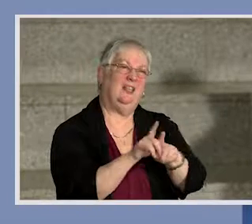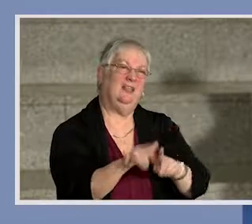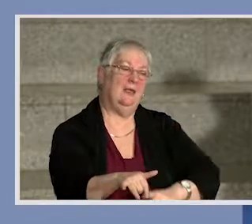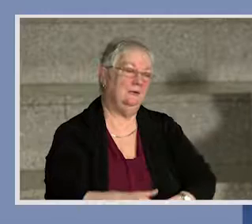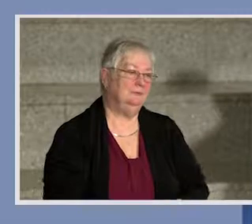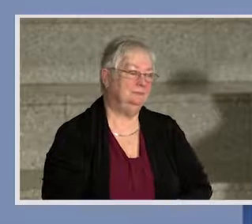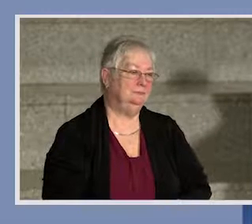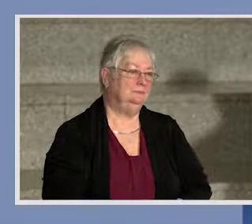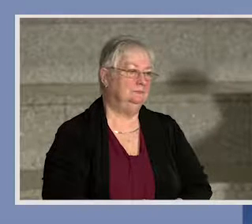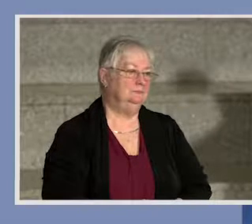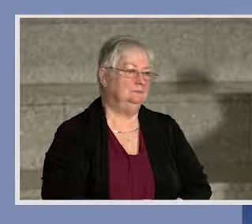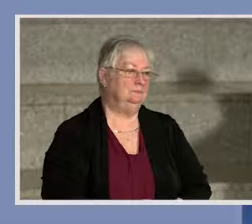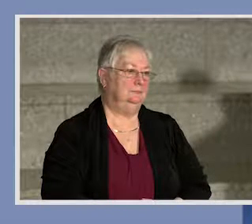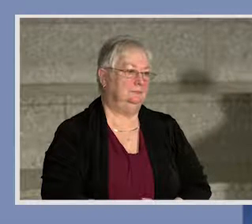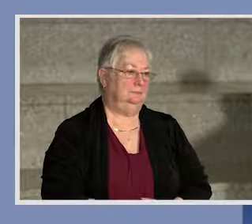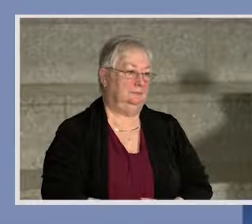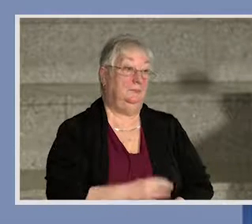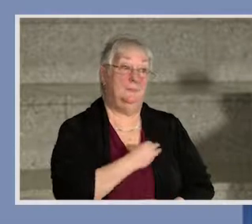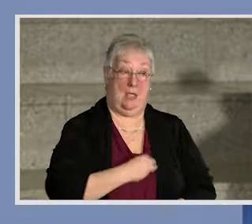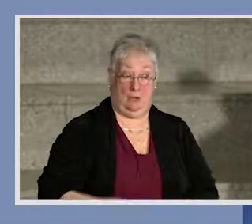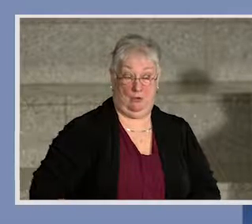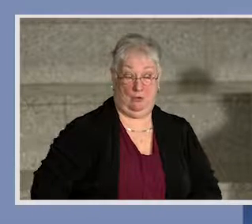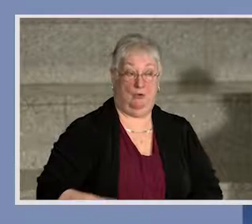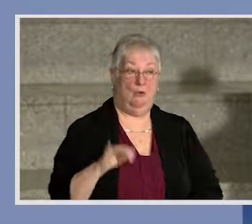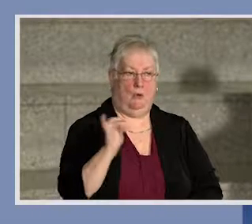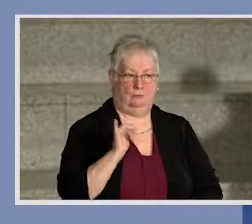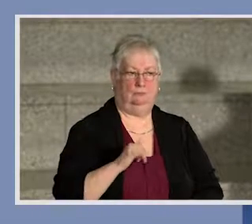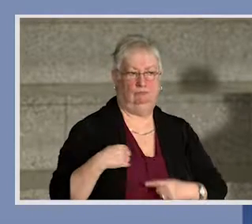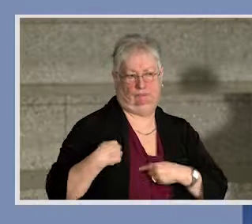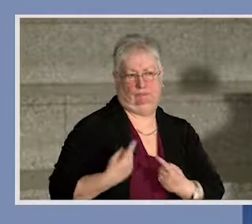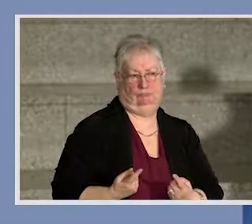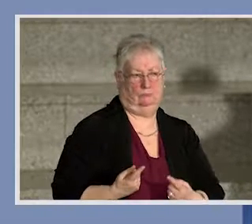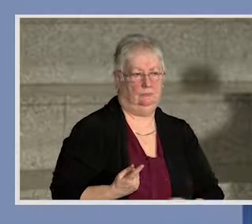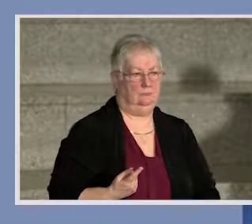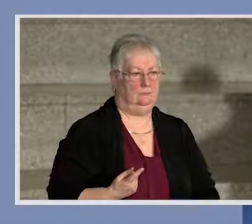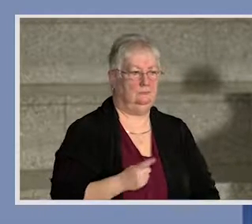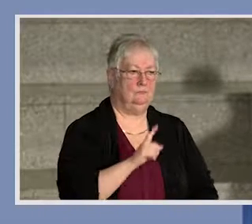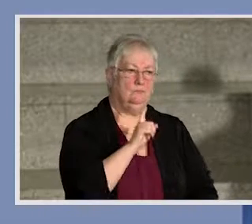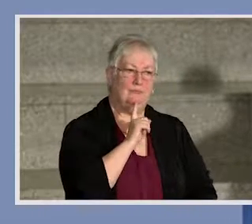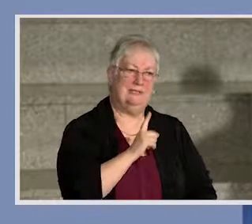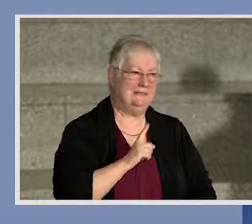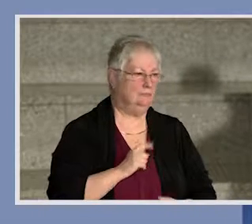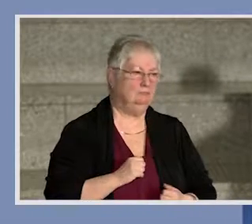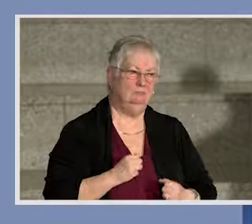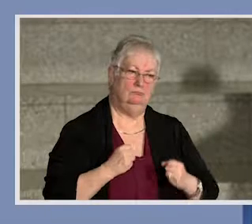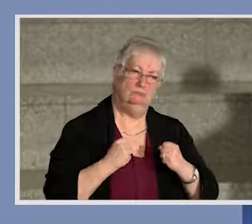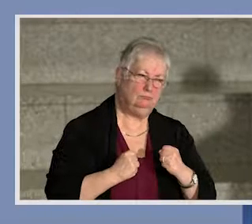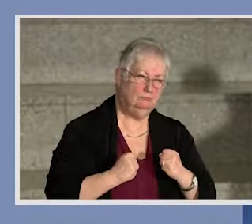REPRESENTED IN THE YELLOW PORTION, IS THAT SHE HAS STRENGTHENED THE RELATIONSHIP BETWEEN MY OFFICE, THE BUDGET